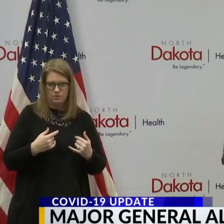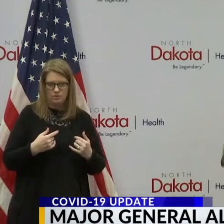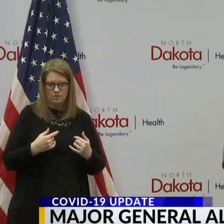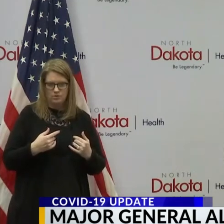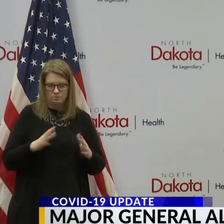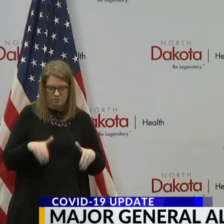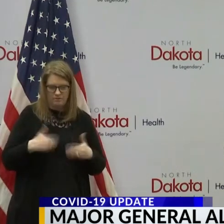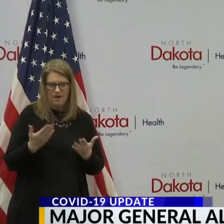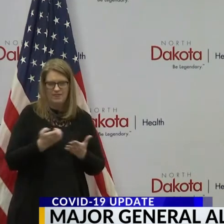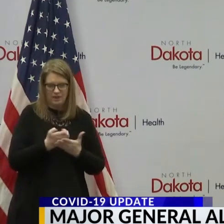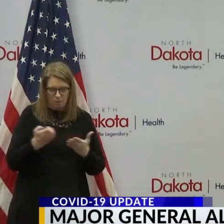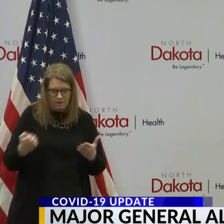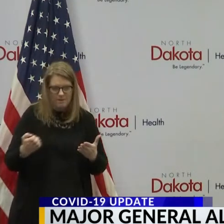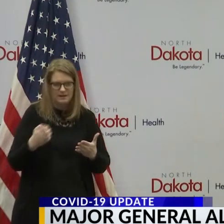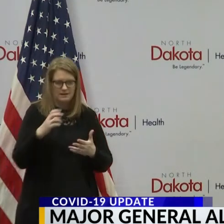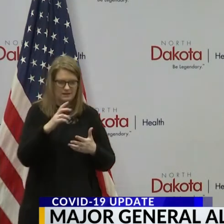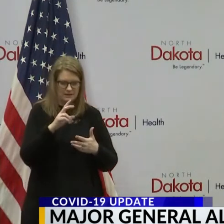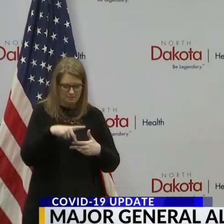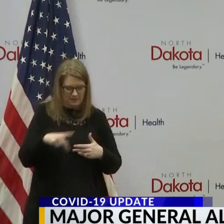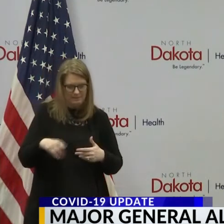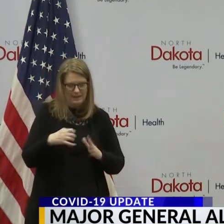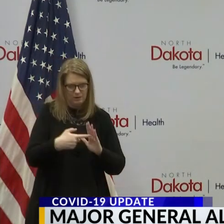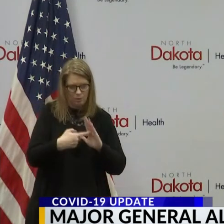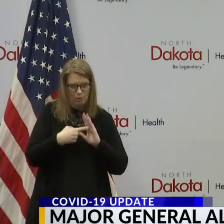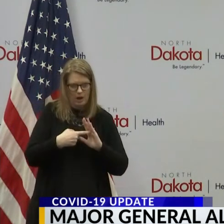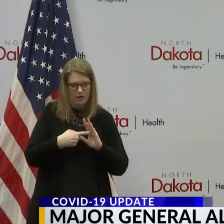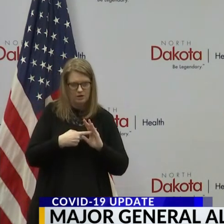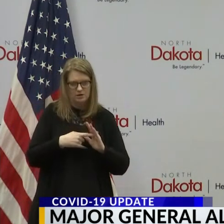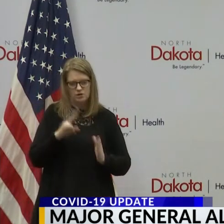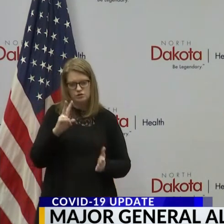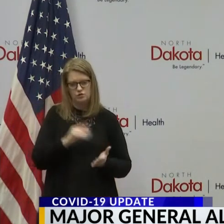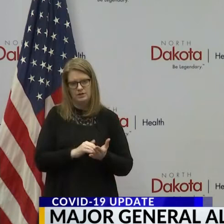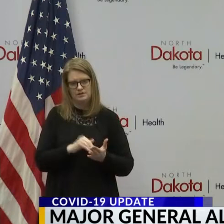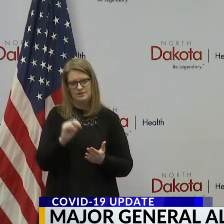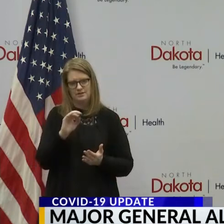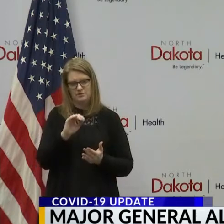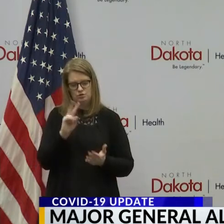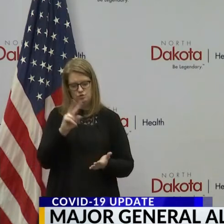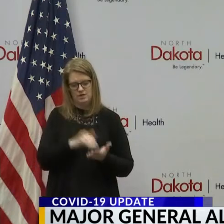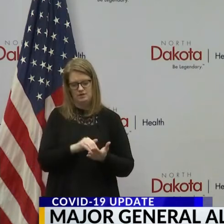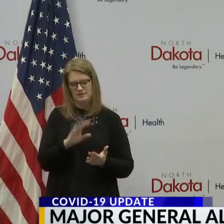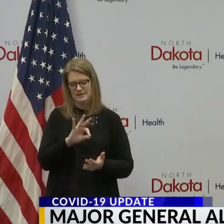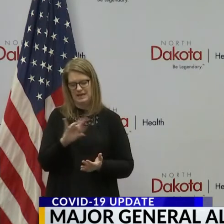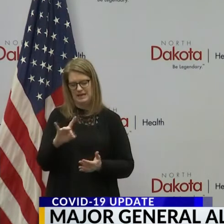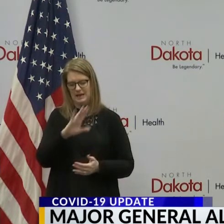AT A TIER 1, BECAUSE OF STAFFING ISSUES, WE HAVE THE CAPACITY RIGHT NOW TO MAN AND